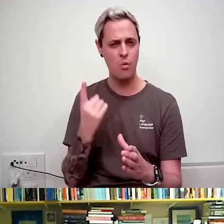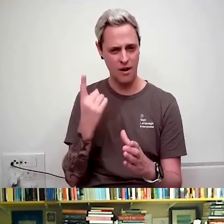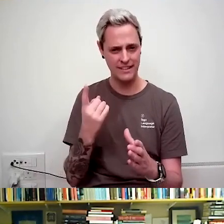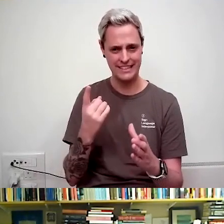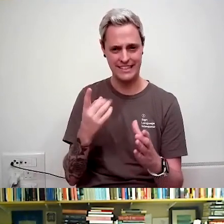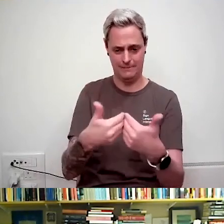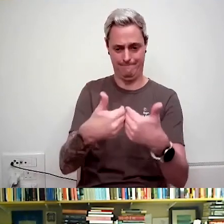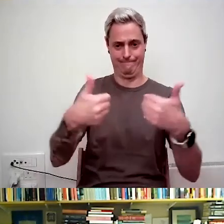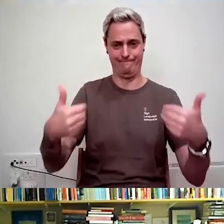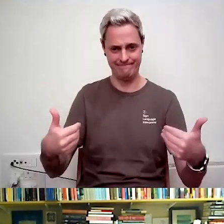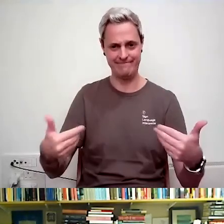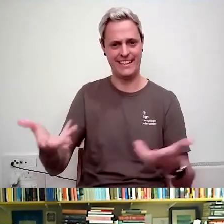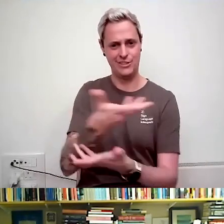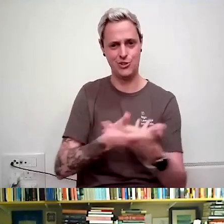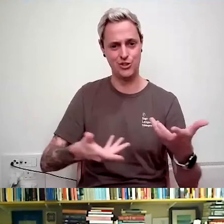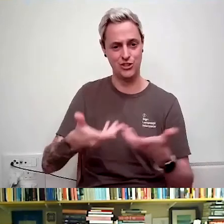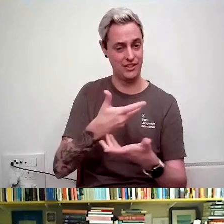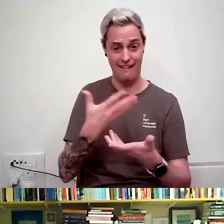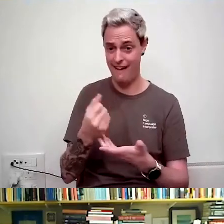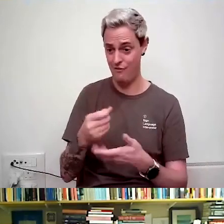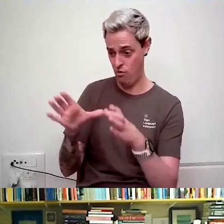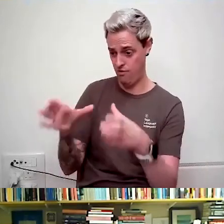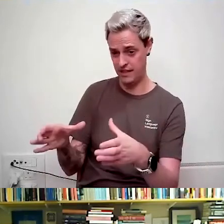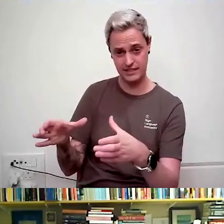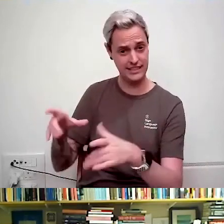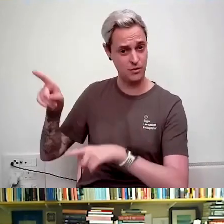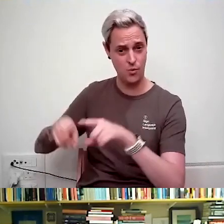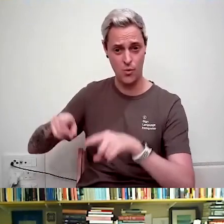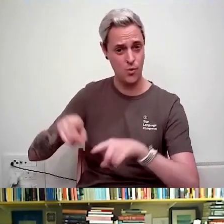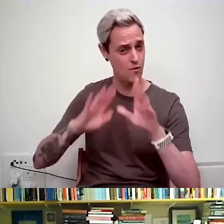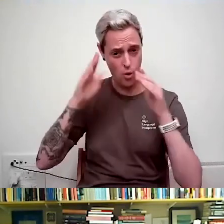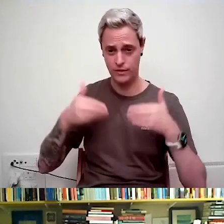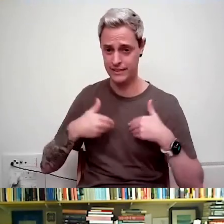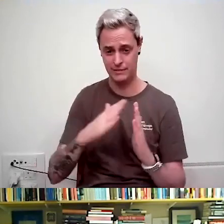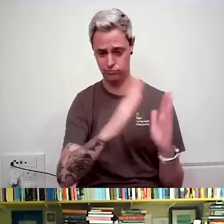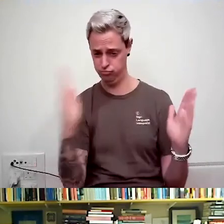is there's such a wide range when we're talking about autism.